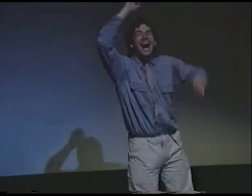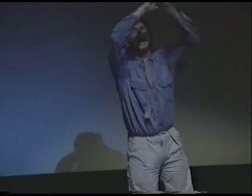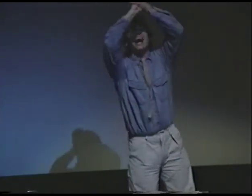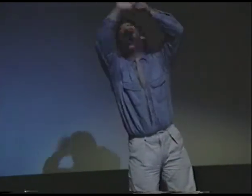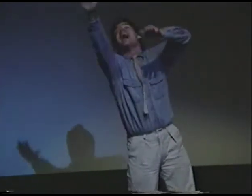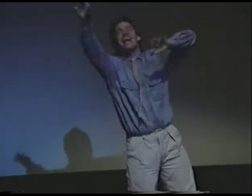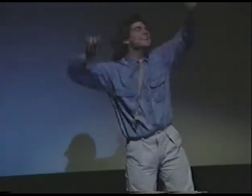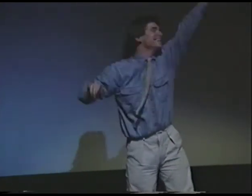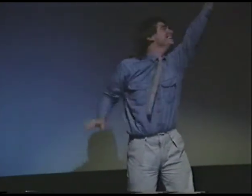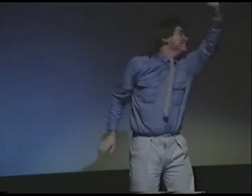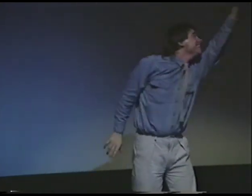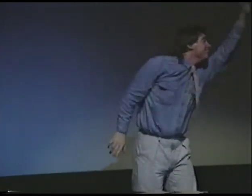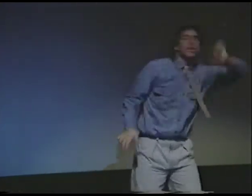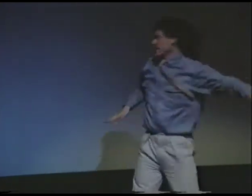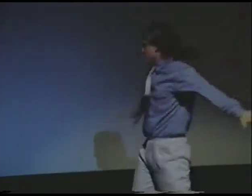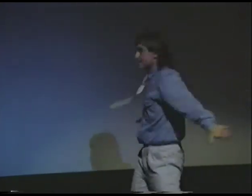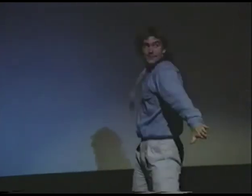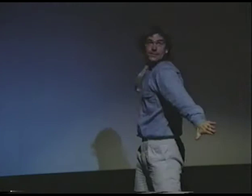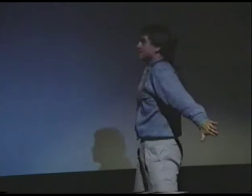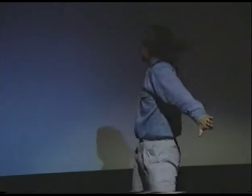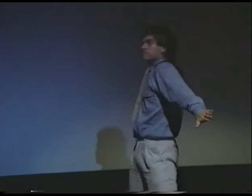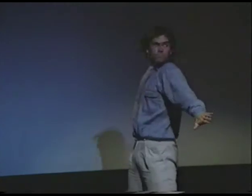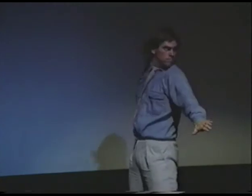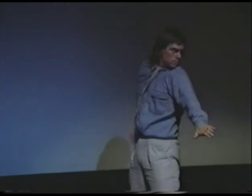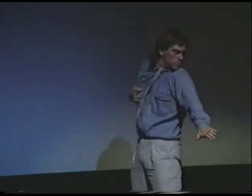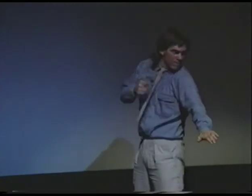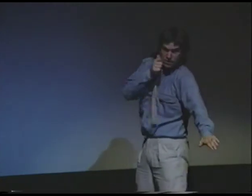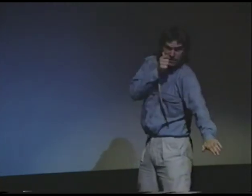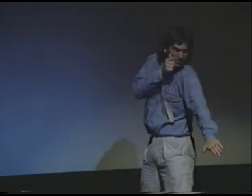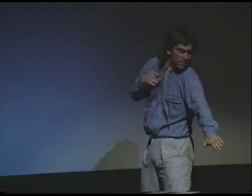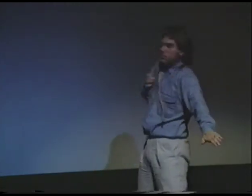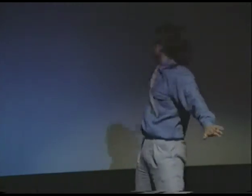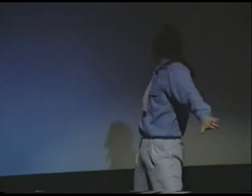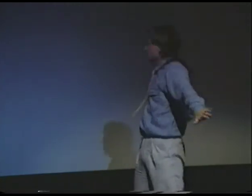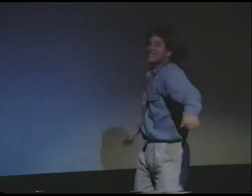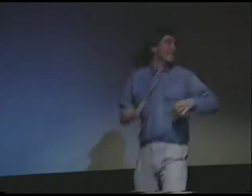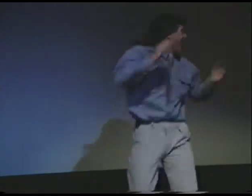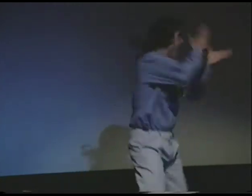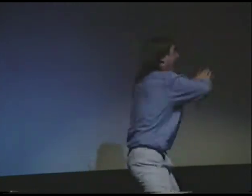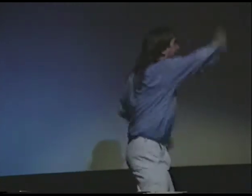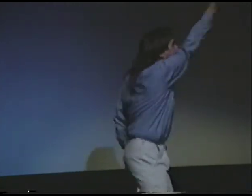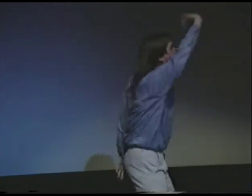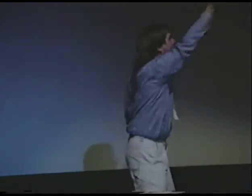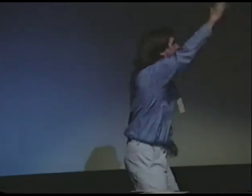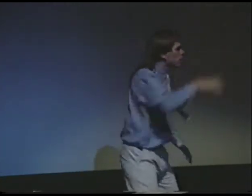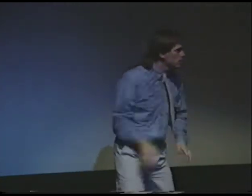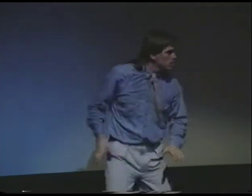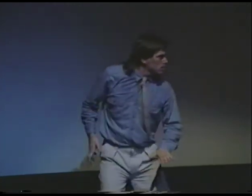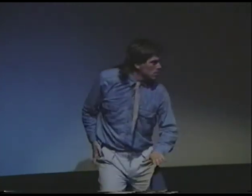president, Secret Service, the cheering crowd,